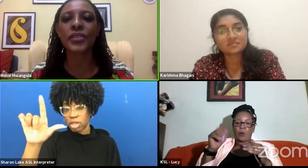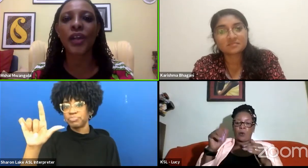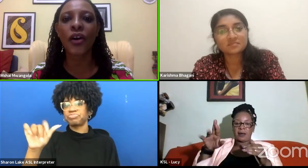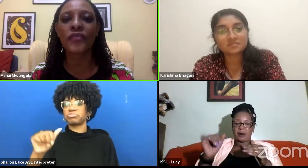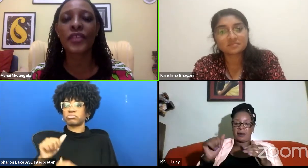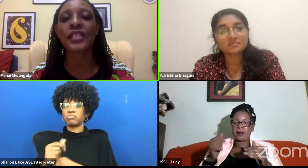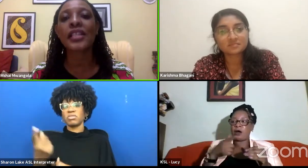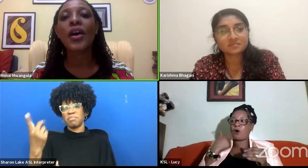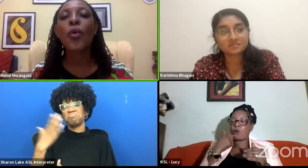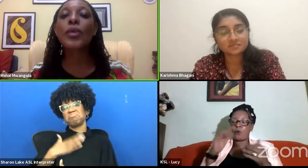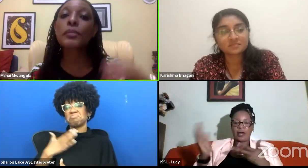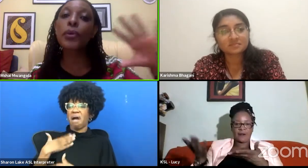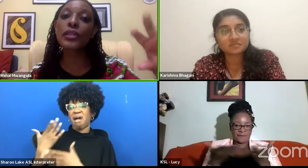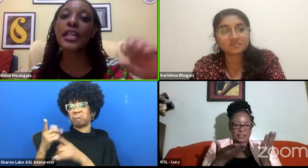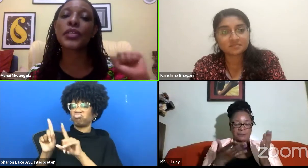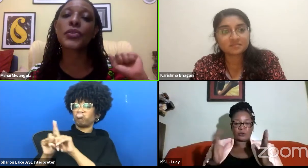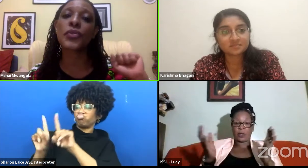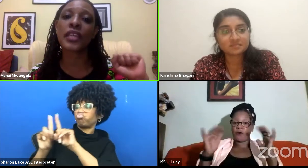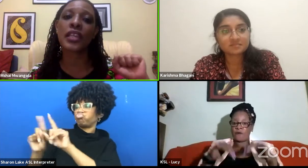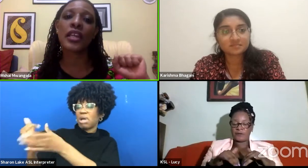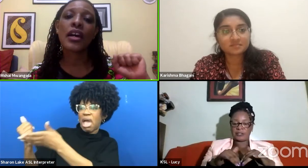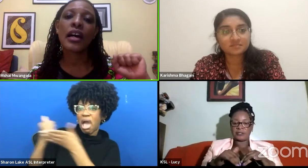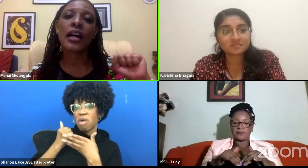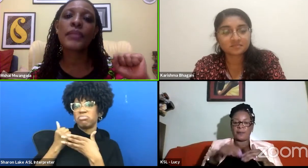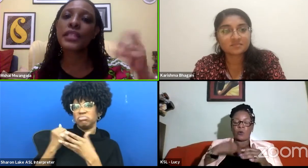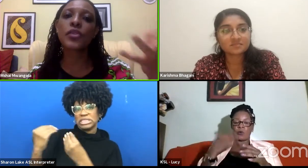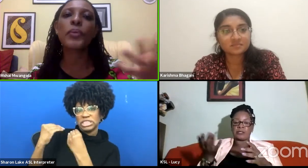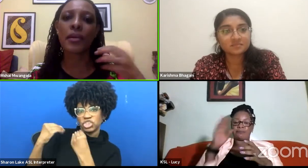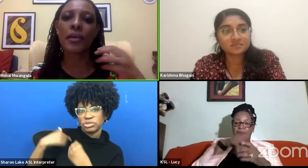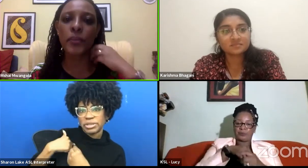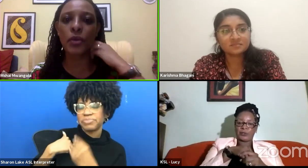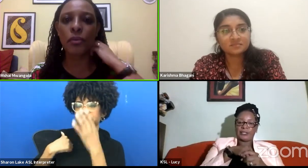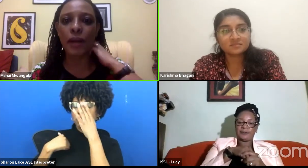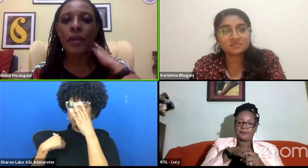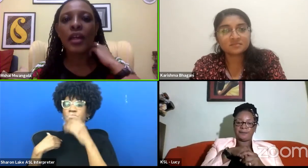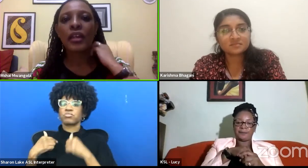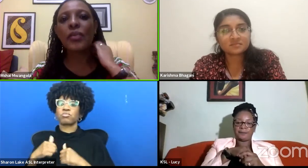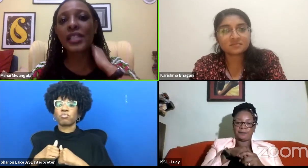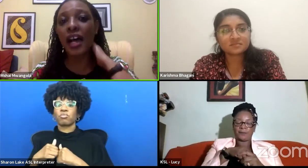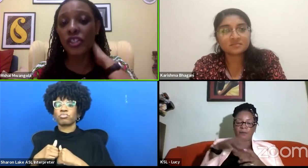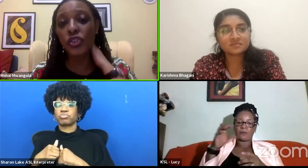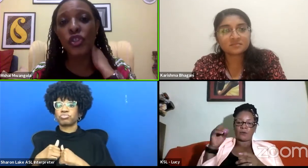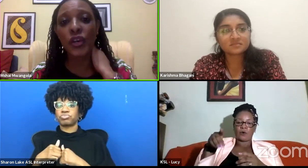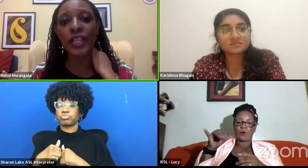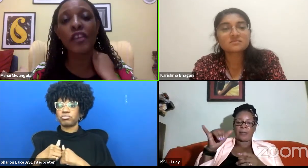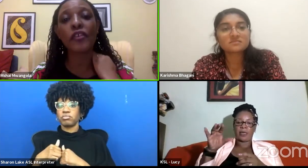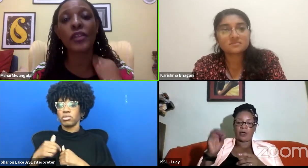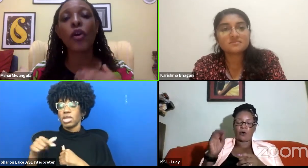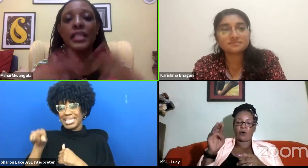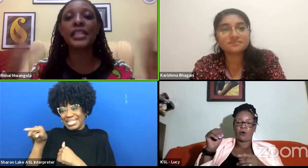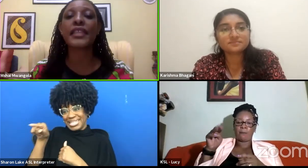to the conference was pulled into the, this is Opiyo Mumma, he was asked to join the committee